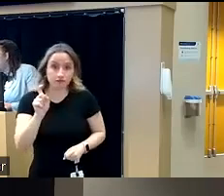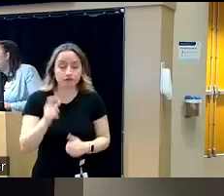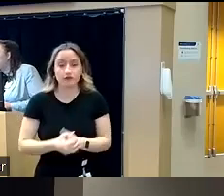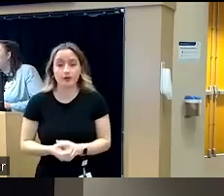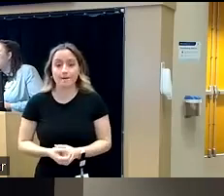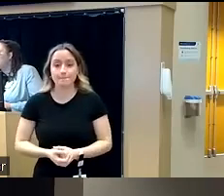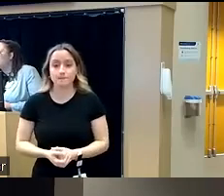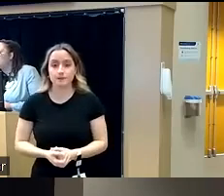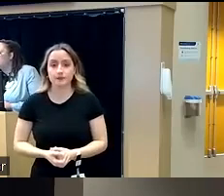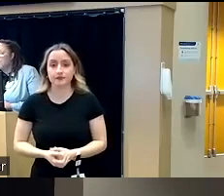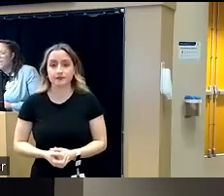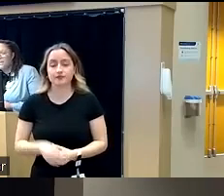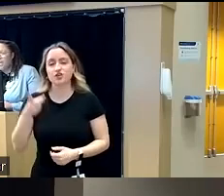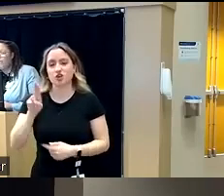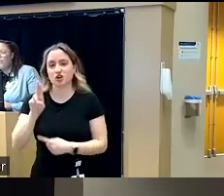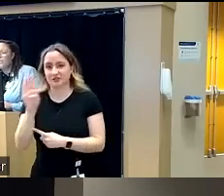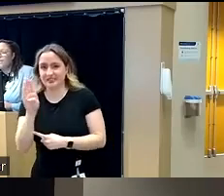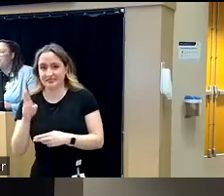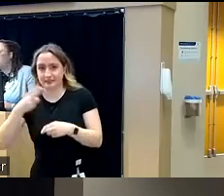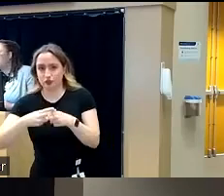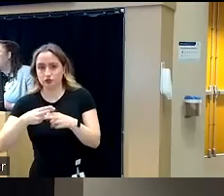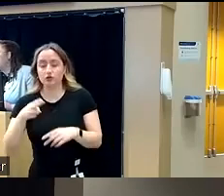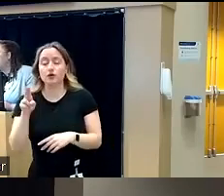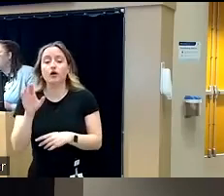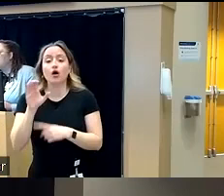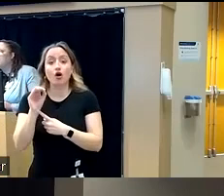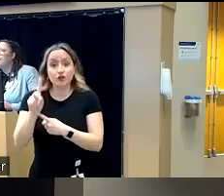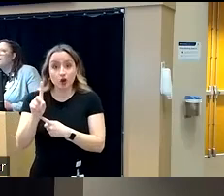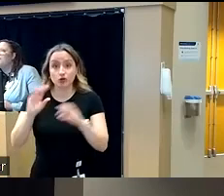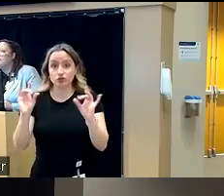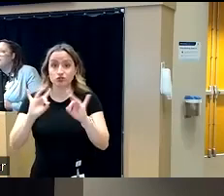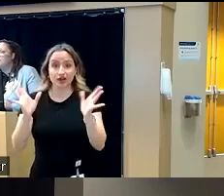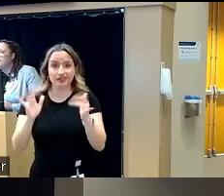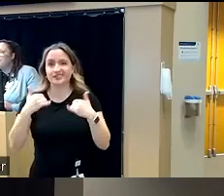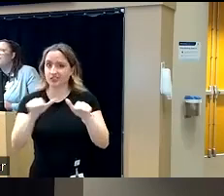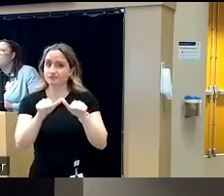as Dr bechevitz mentioned at the beginning the overdose crisis continues uh the death